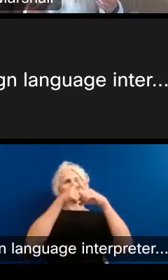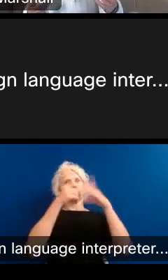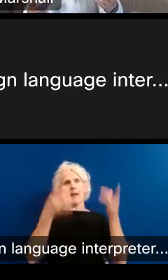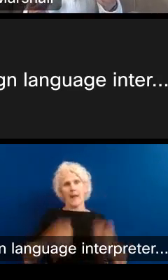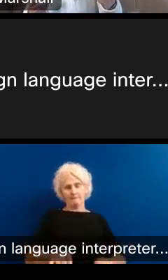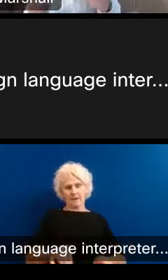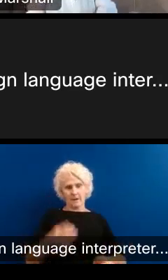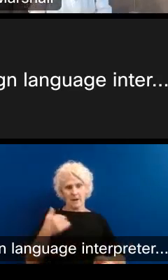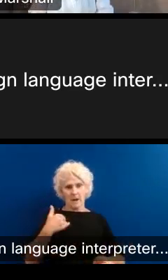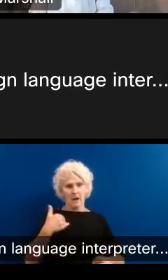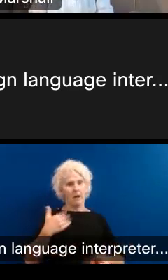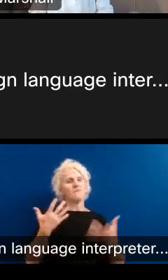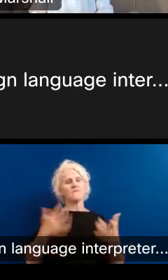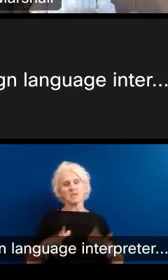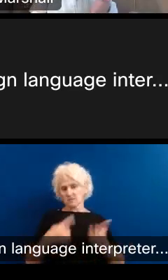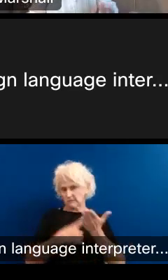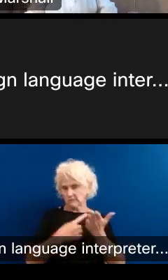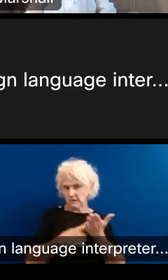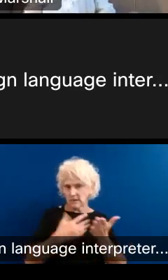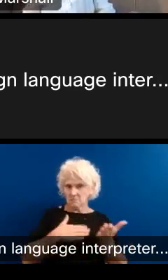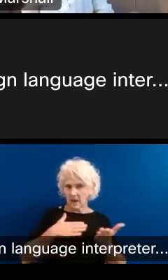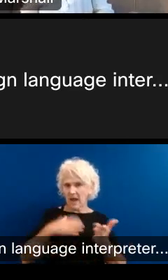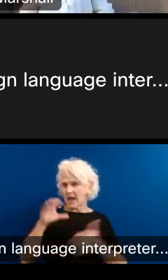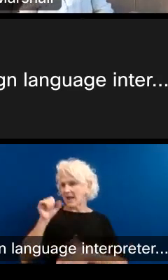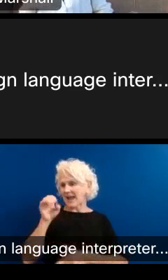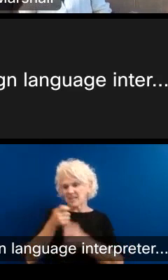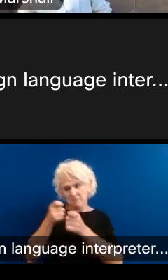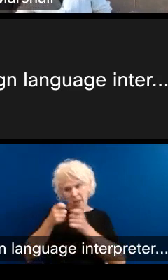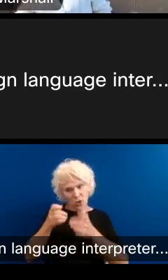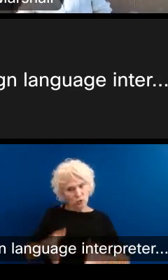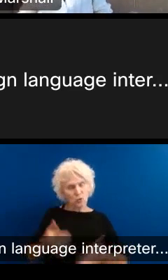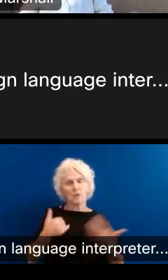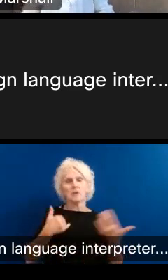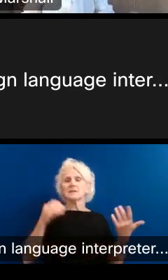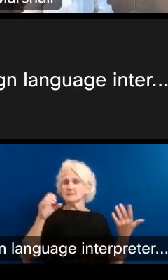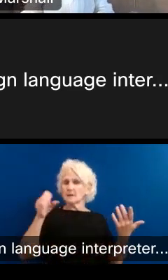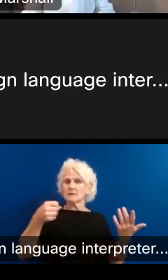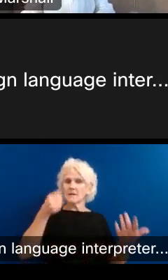case manager. So yeah, when we look at stuff like that, that's where we talk about best practices.